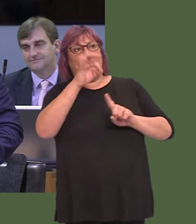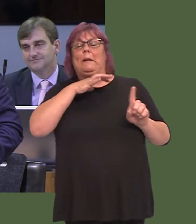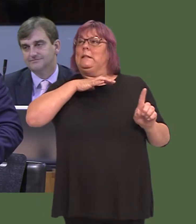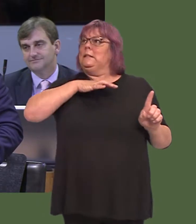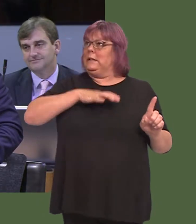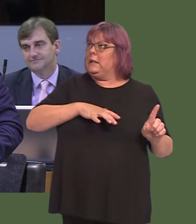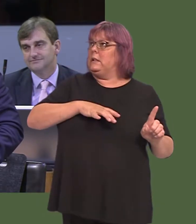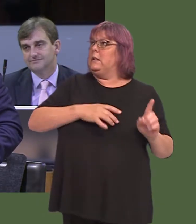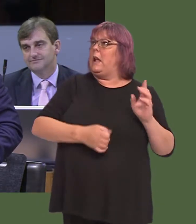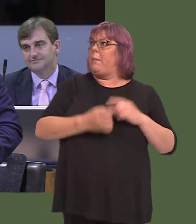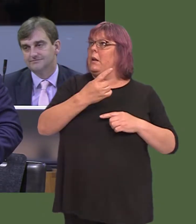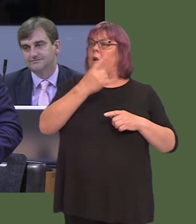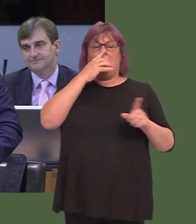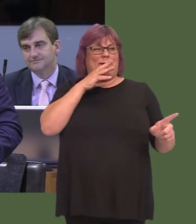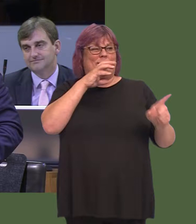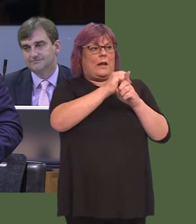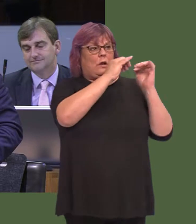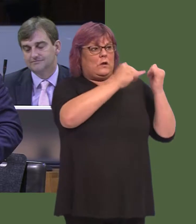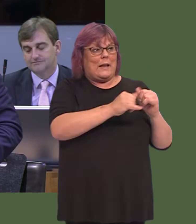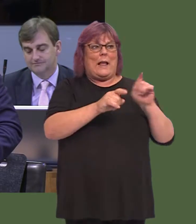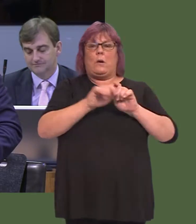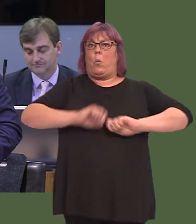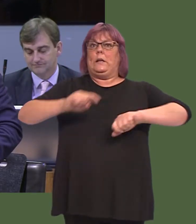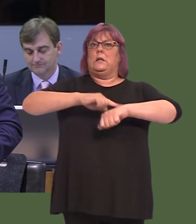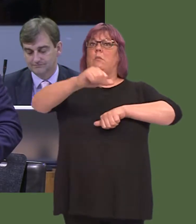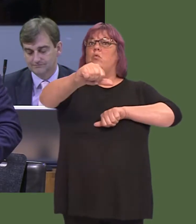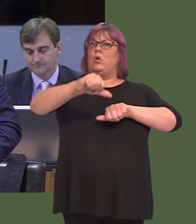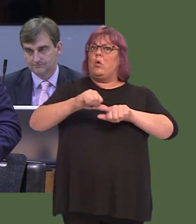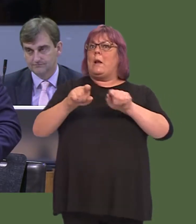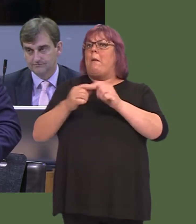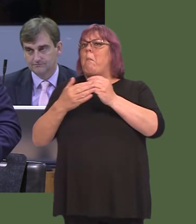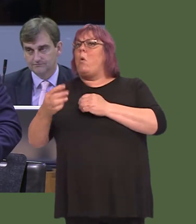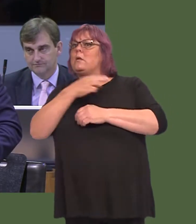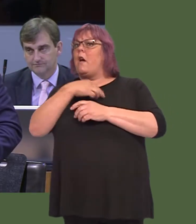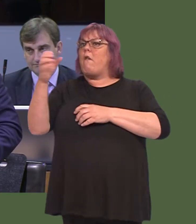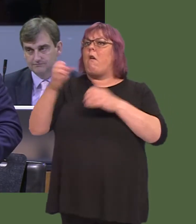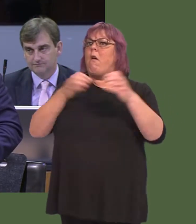desperately need in diagnostic tests, waiting times and staff recruitment, which other parts